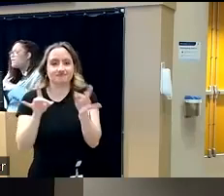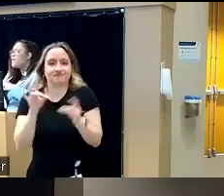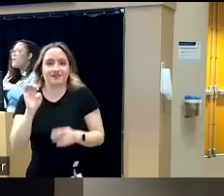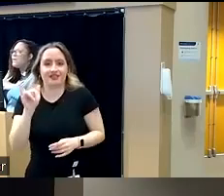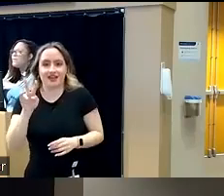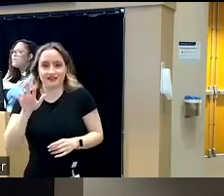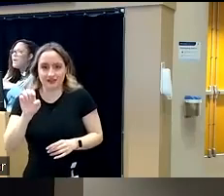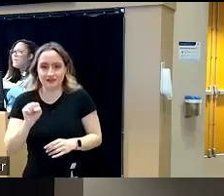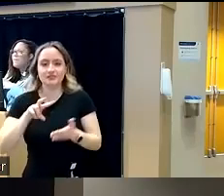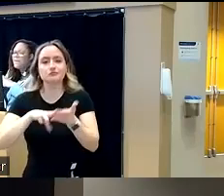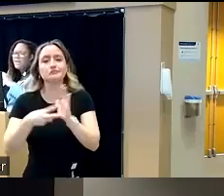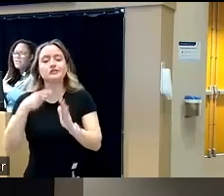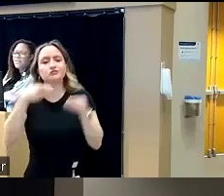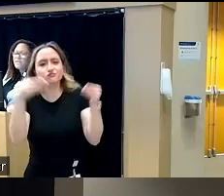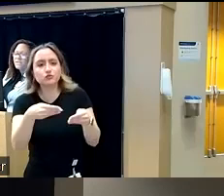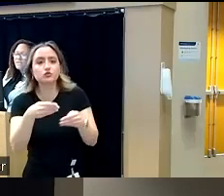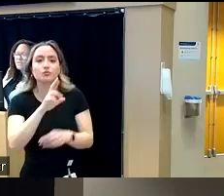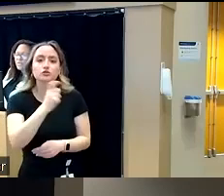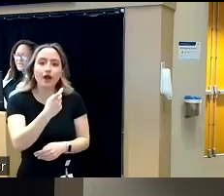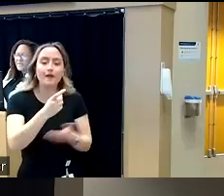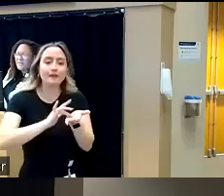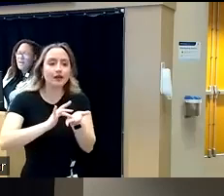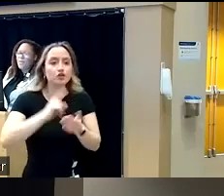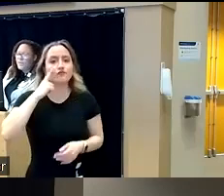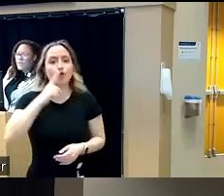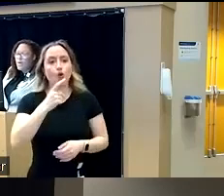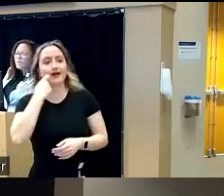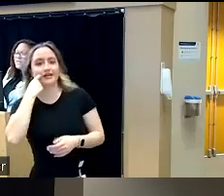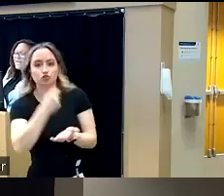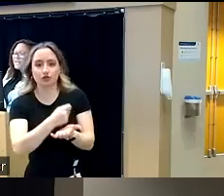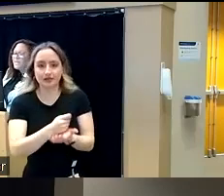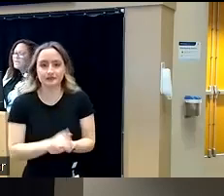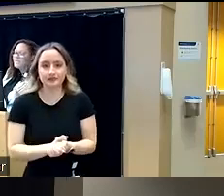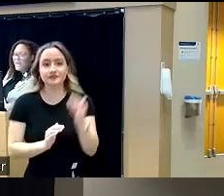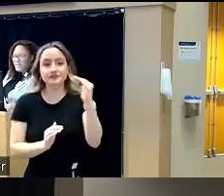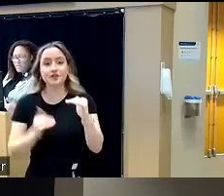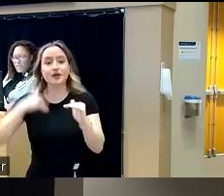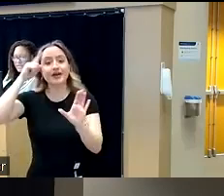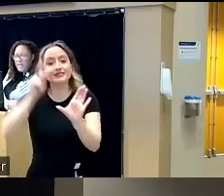focus on prescribing medications for addiction treatment we also host psych and pnpa students